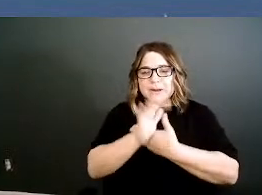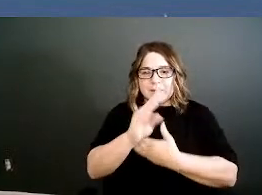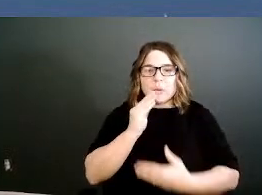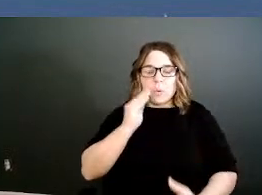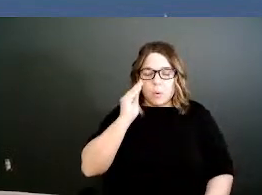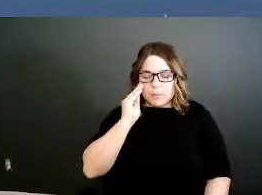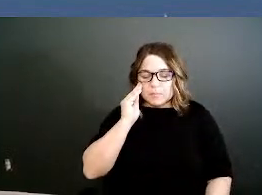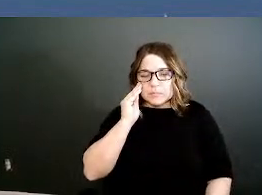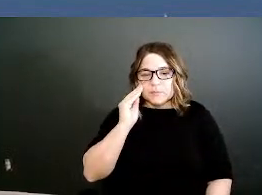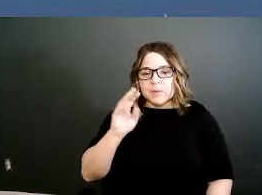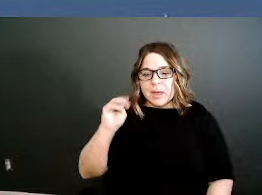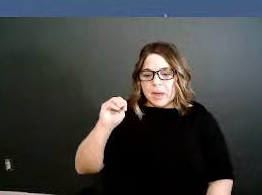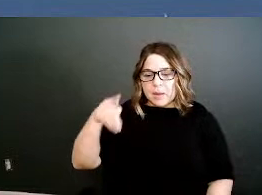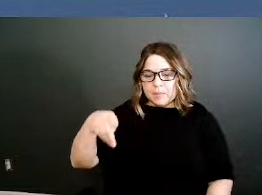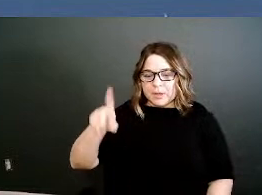COATED BULLETS AND MY COUNCIL MEMBER.